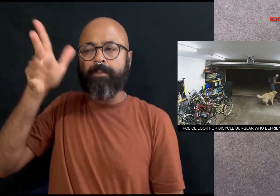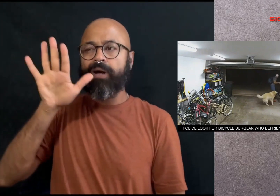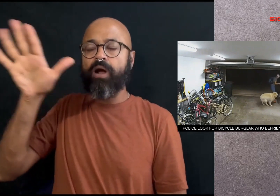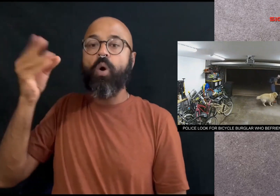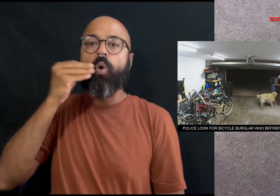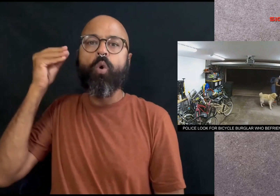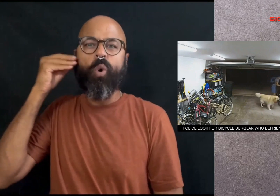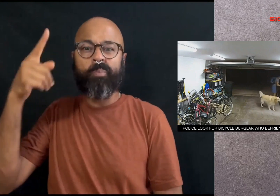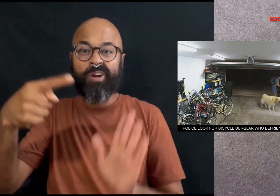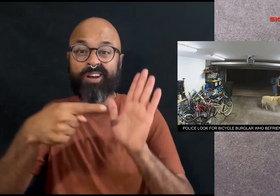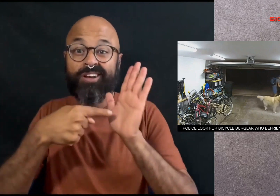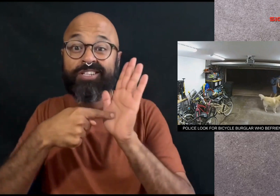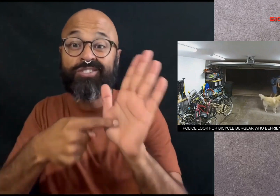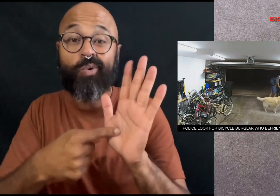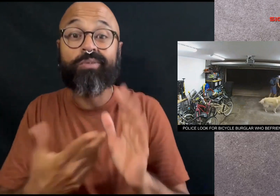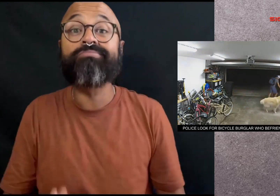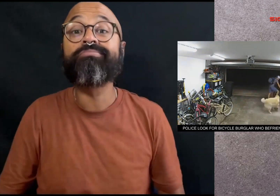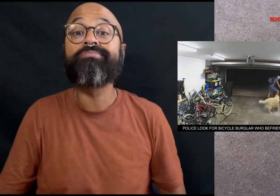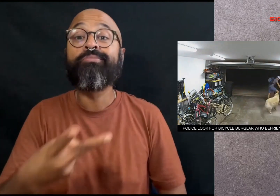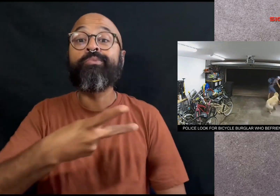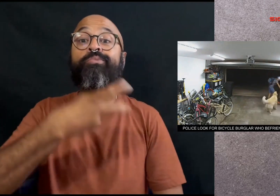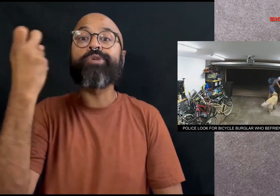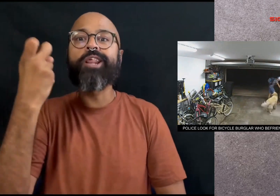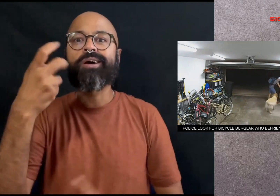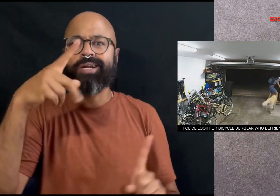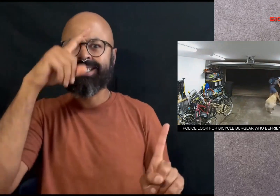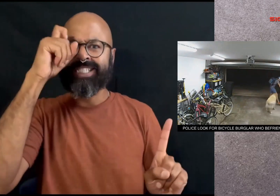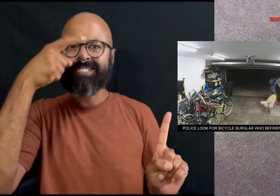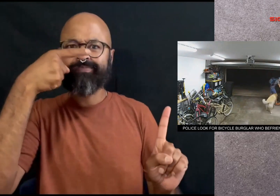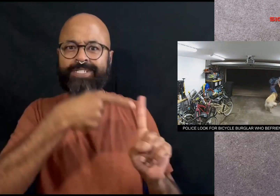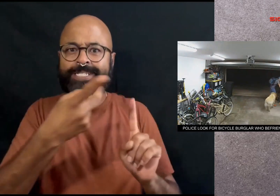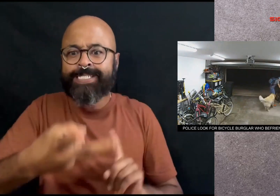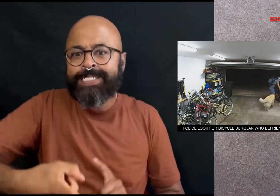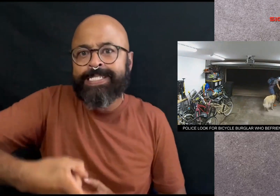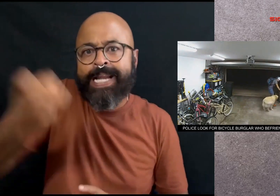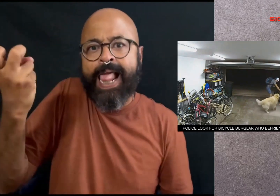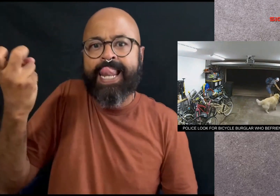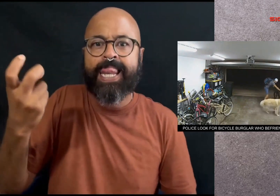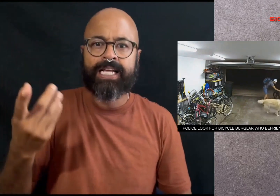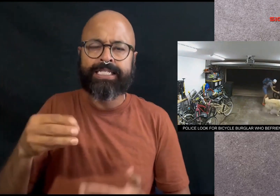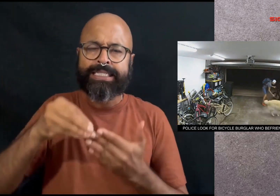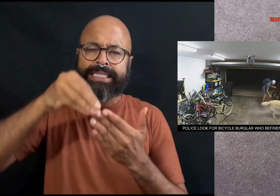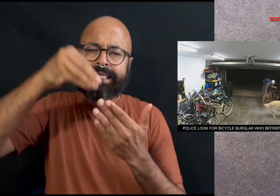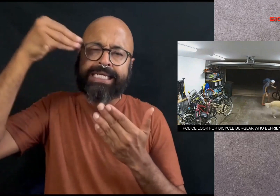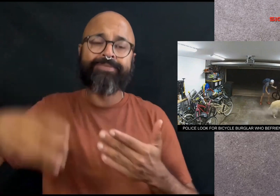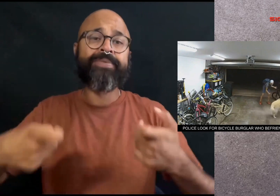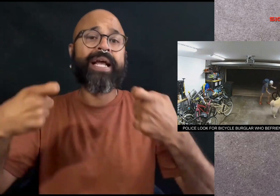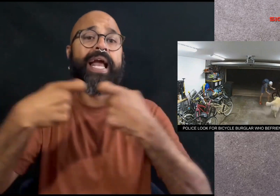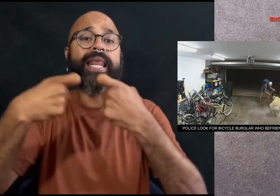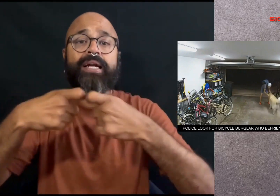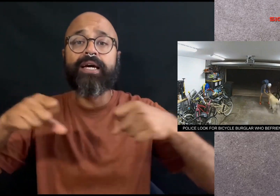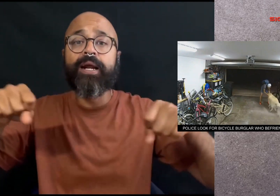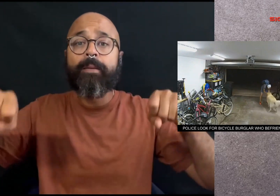The security camera at a home shows a burglary suspect stealing an expensive electric bike from the garage,